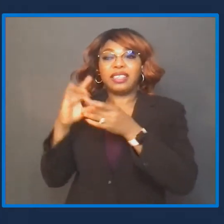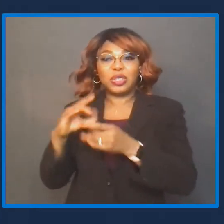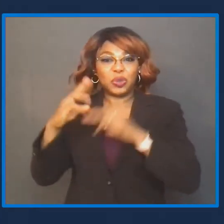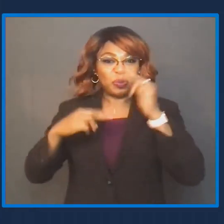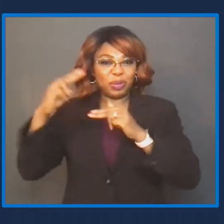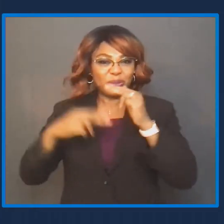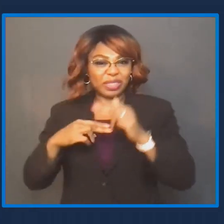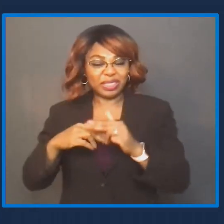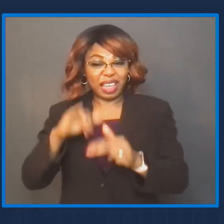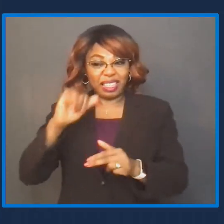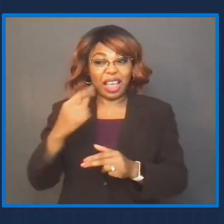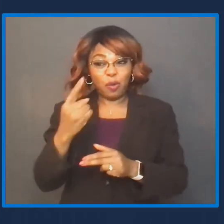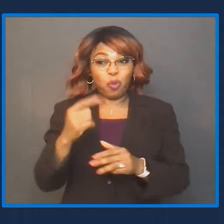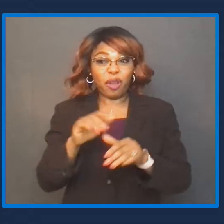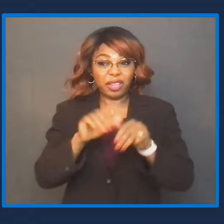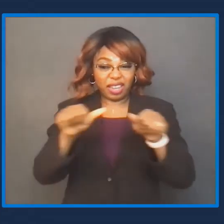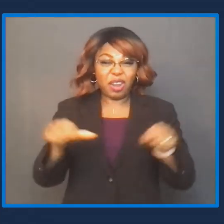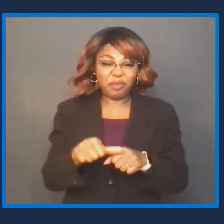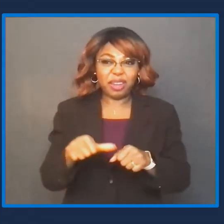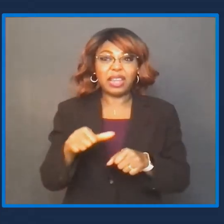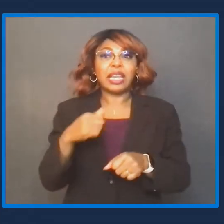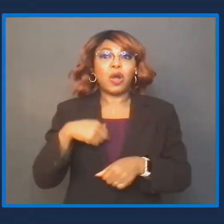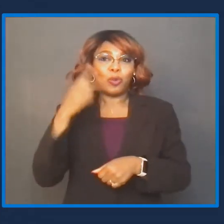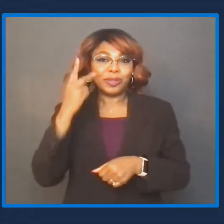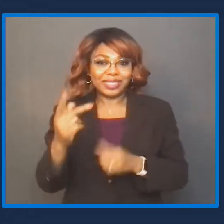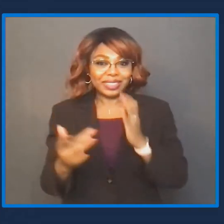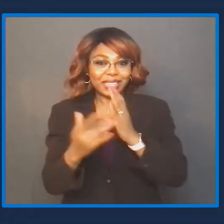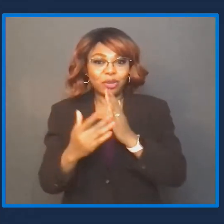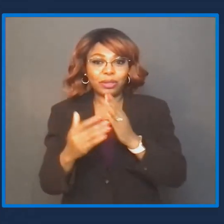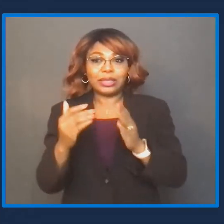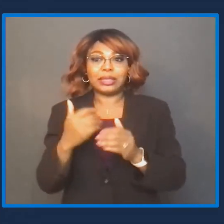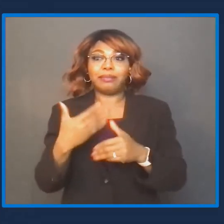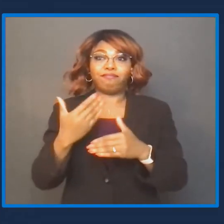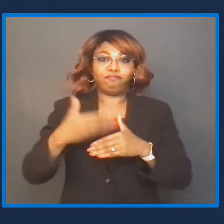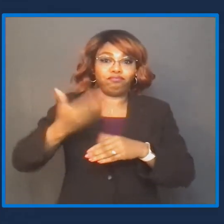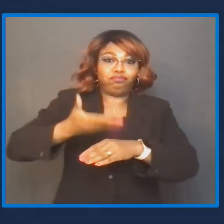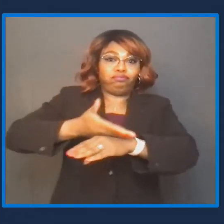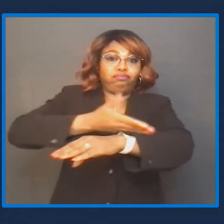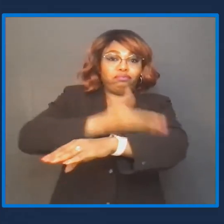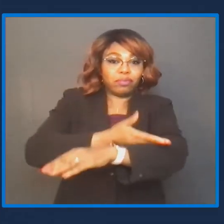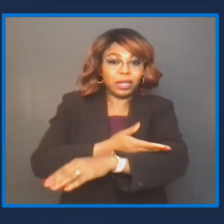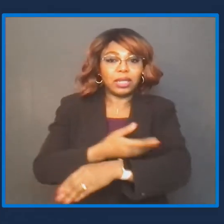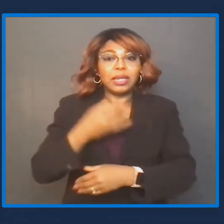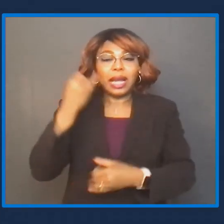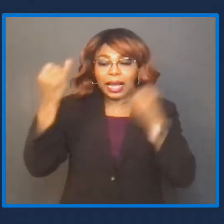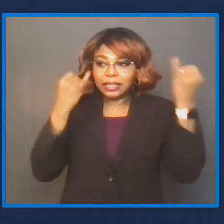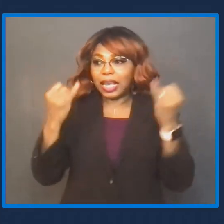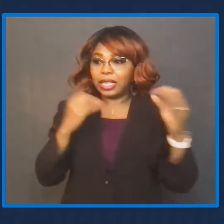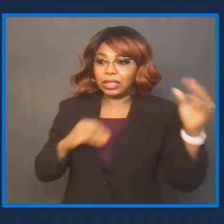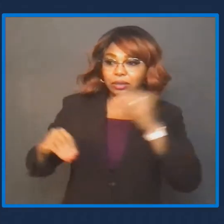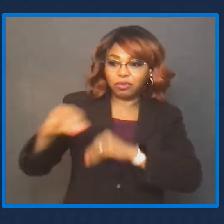We will see technology advance upon ideas of being able to move our under space and use technology.